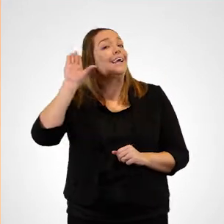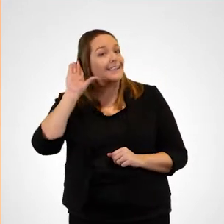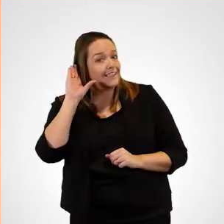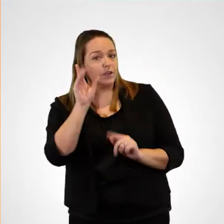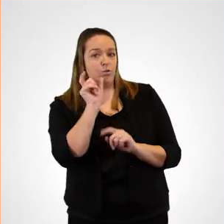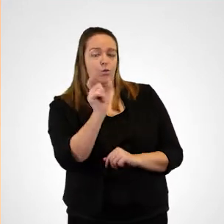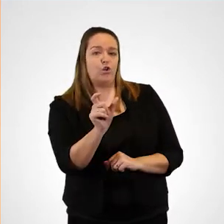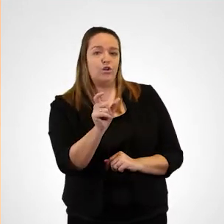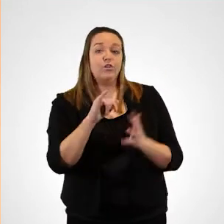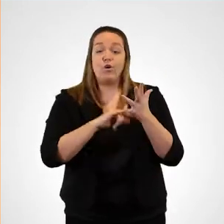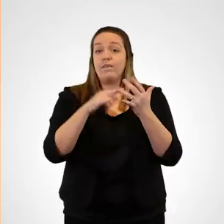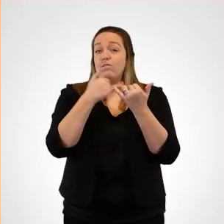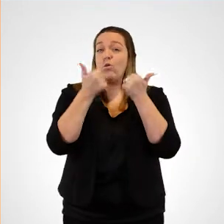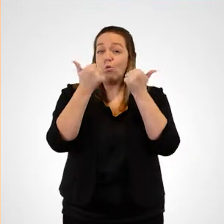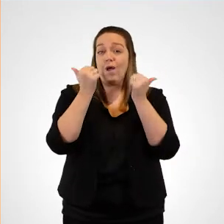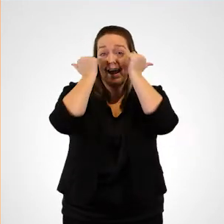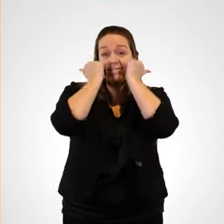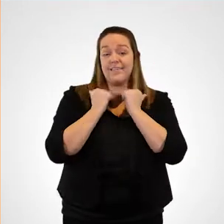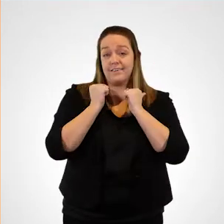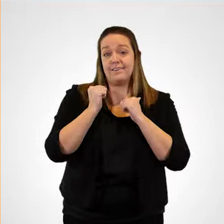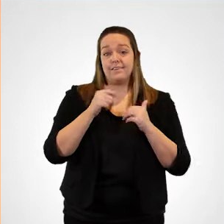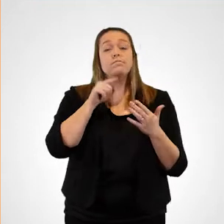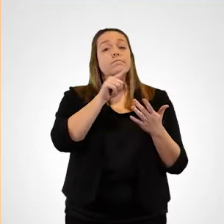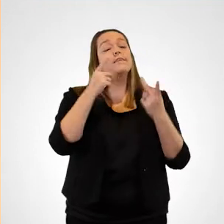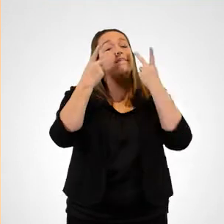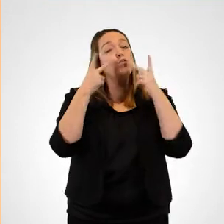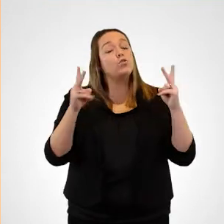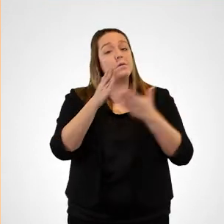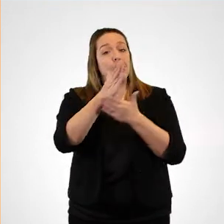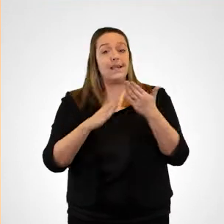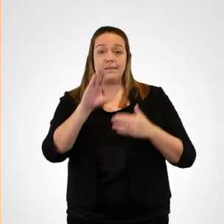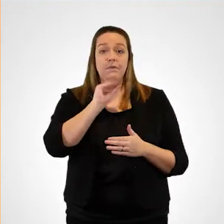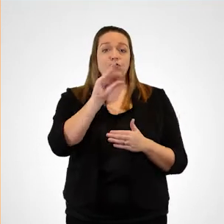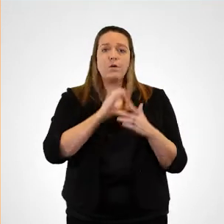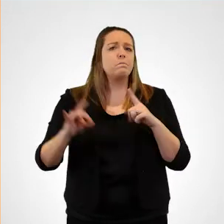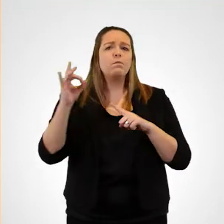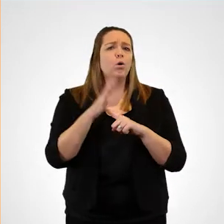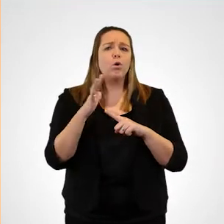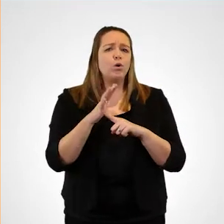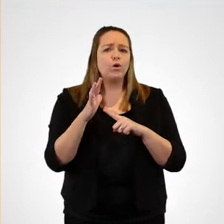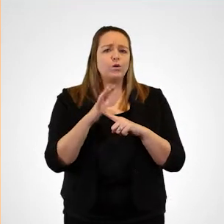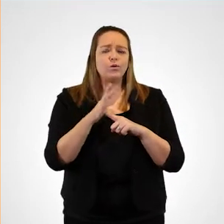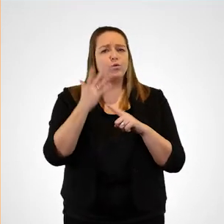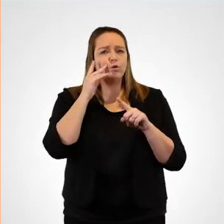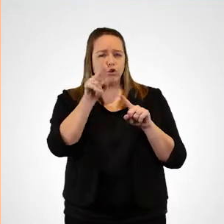So that's very good evidence I think that the visual component of speech is really important for perceiving speech.